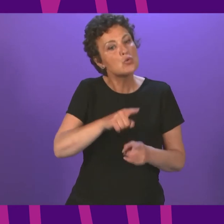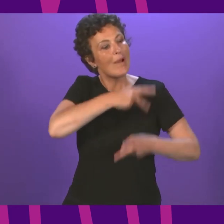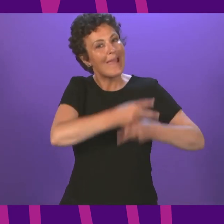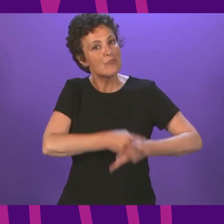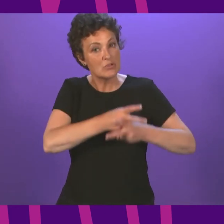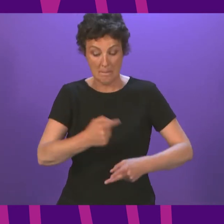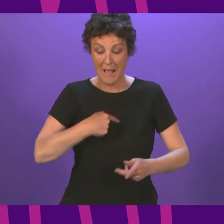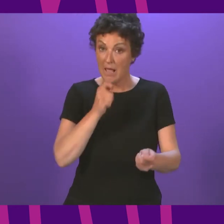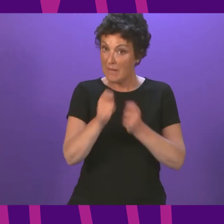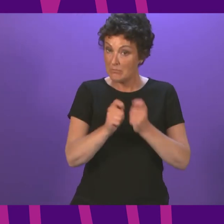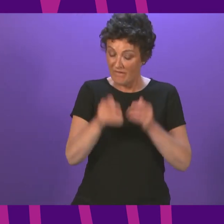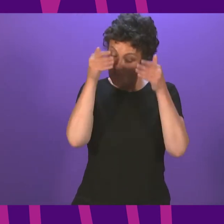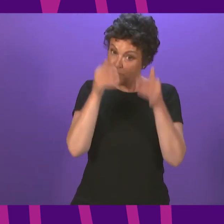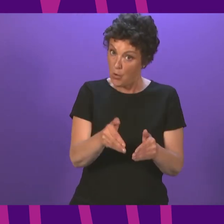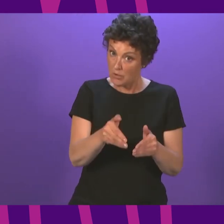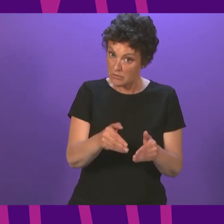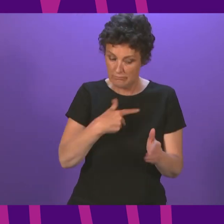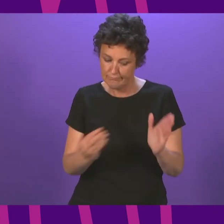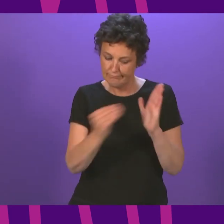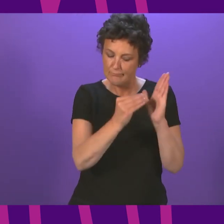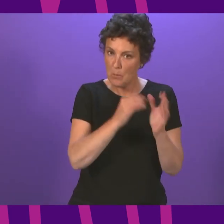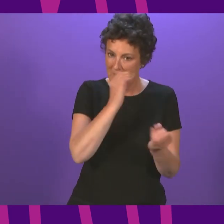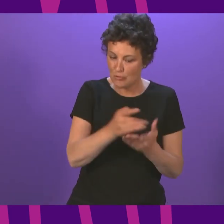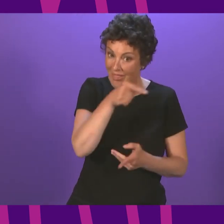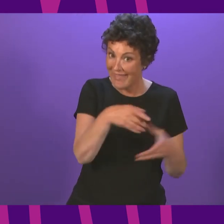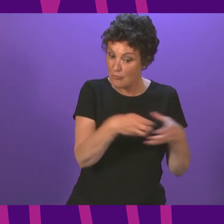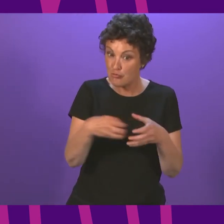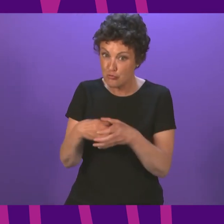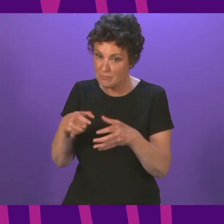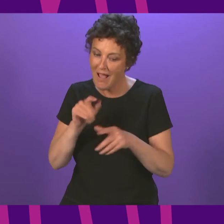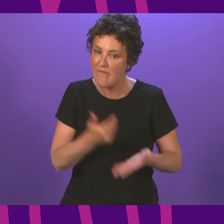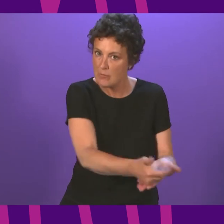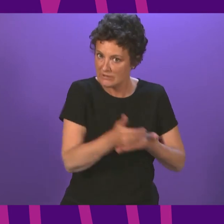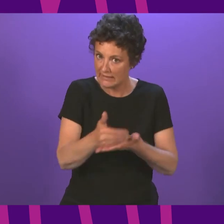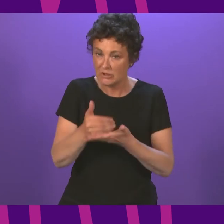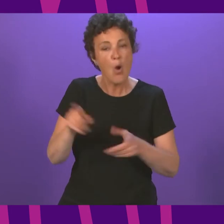My amendments focus on the provisions that are in place to protect those groups and on the need to assess whether further measures are required, including those that we set